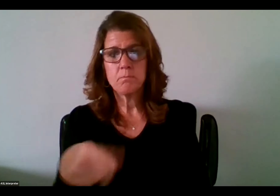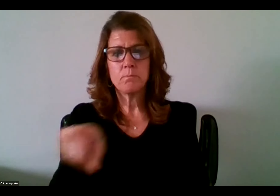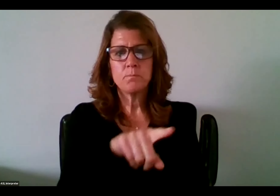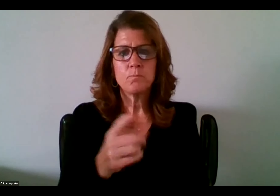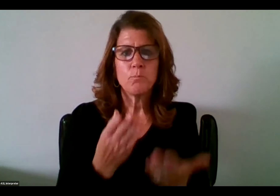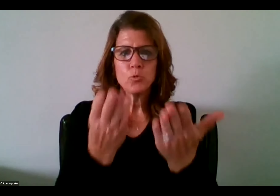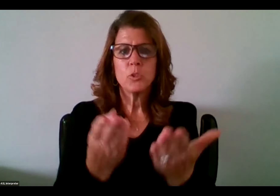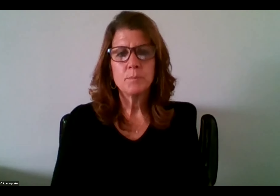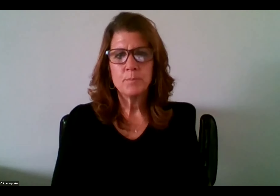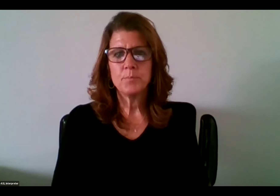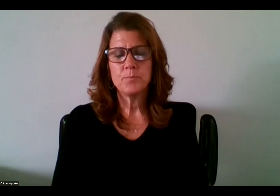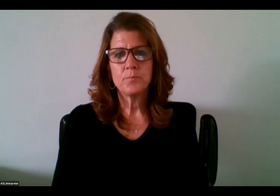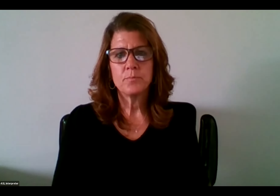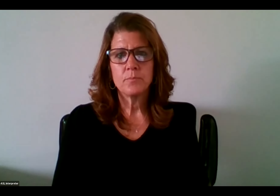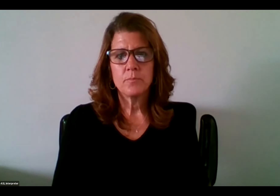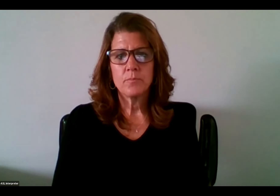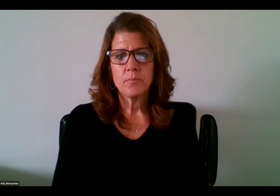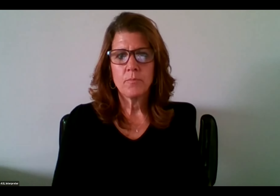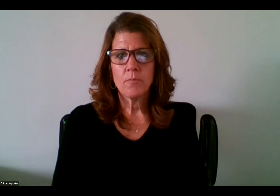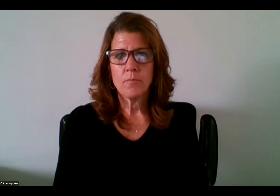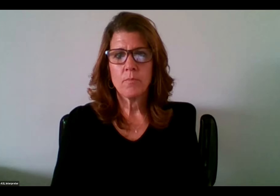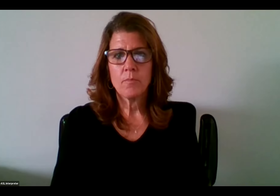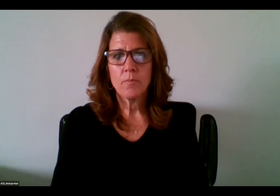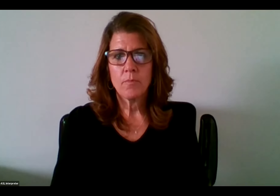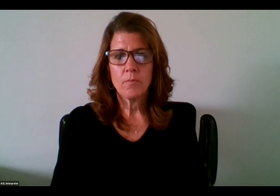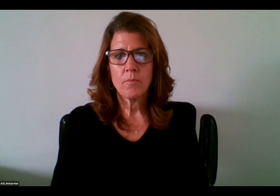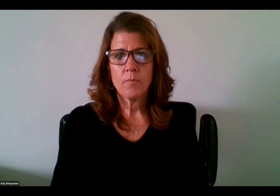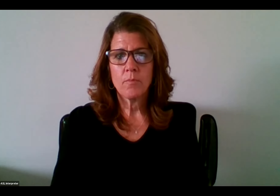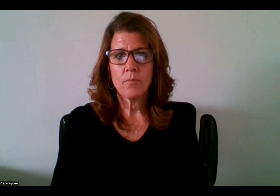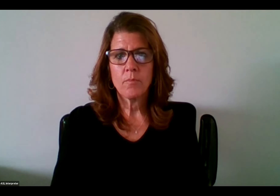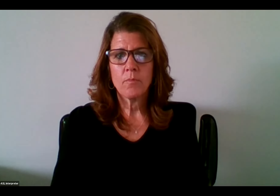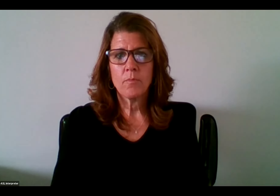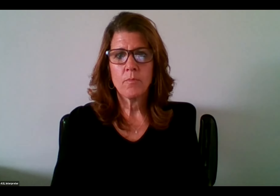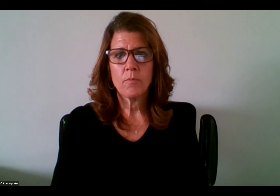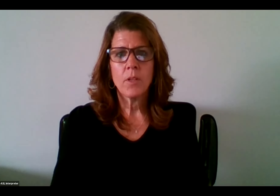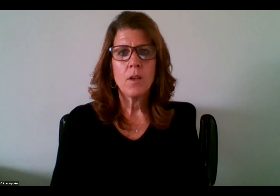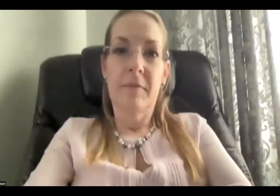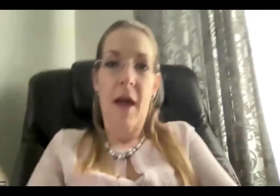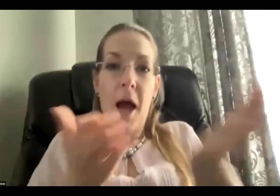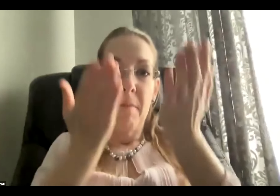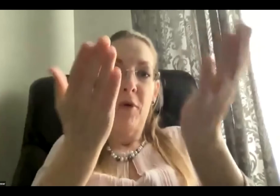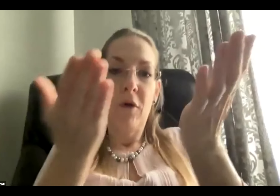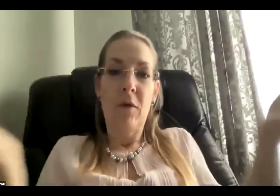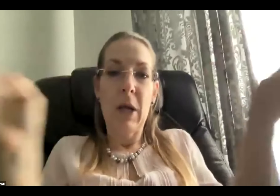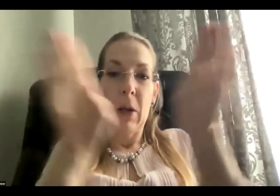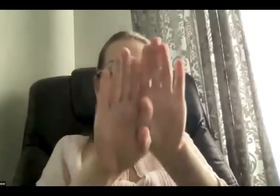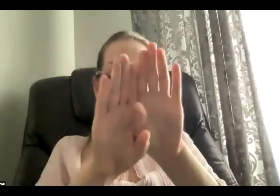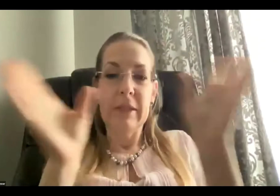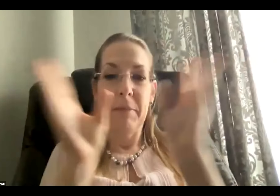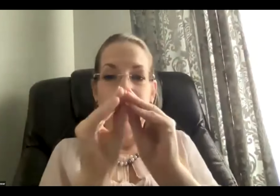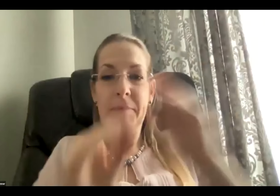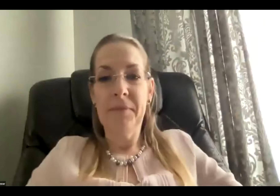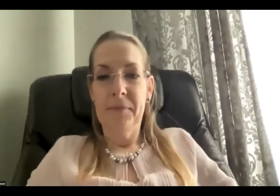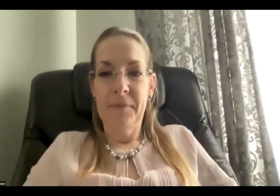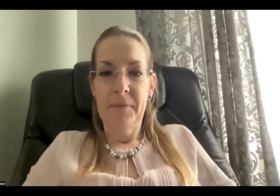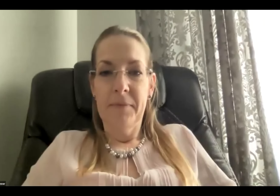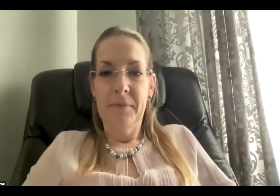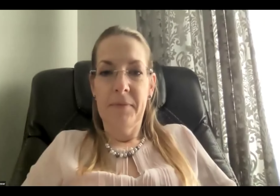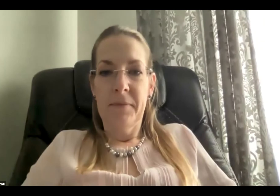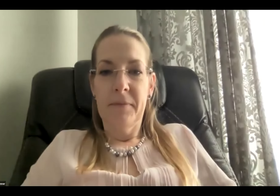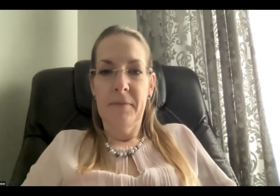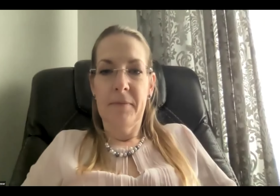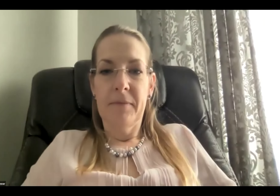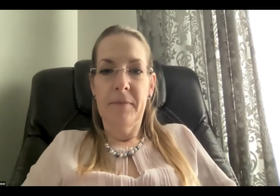Michelle: I move to on close the meeting. >> And a second?